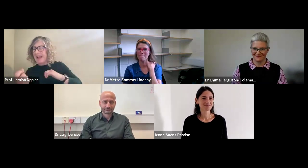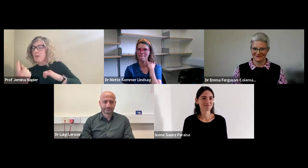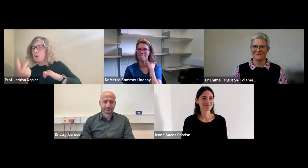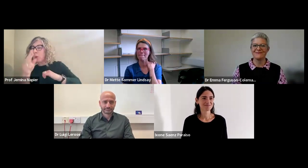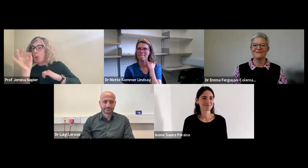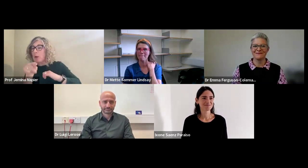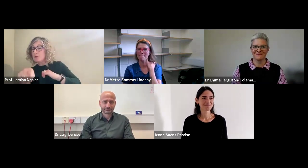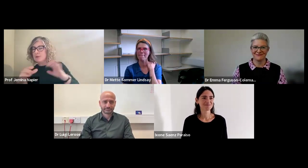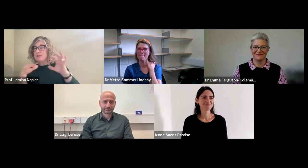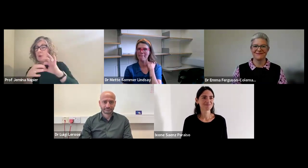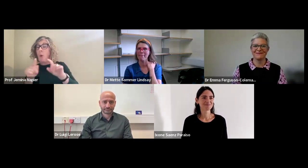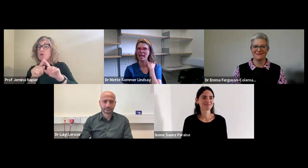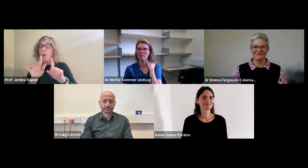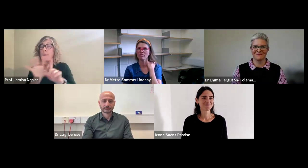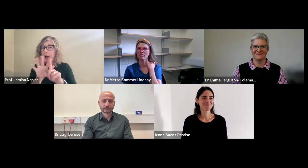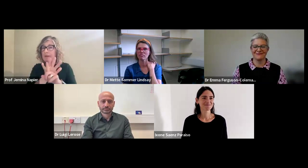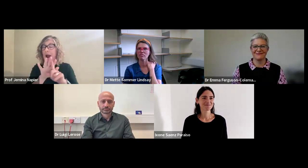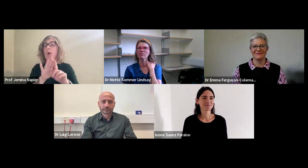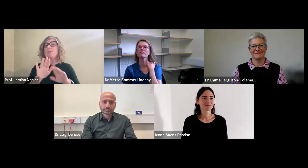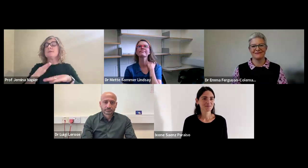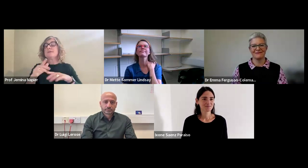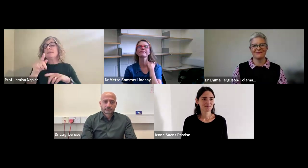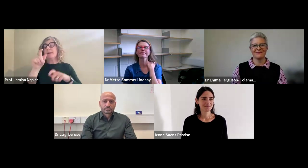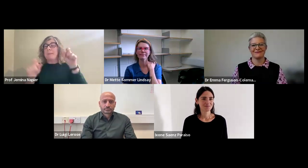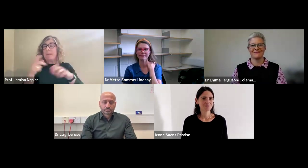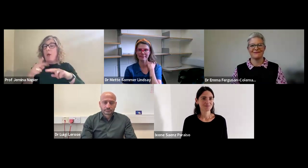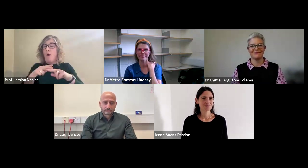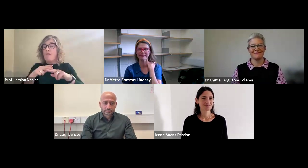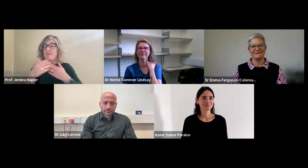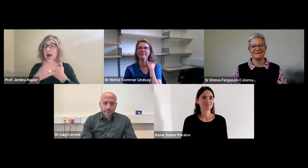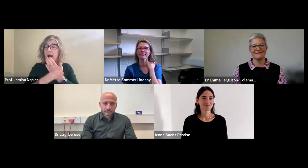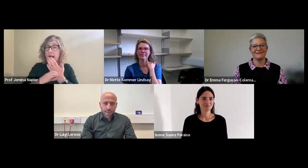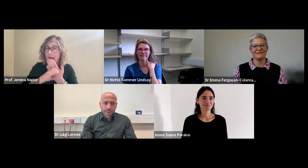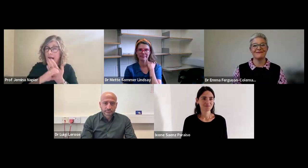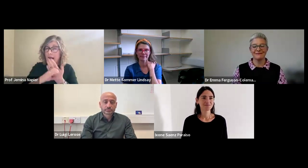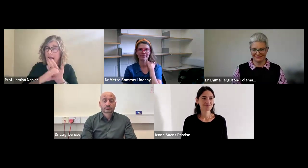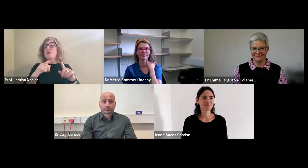doesn't it? And I can see that there are a couple of questions that link to people's backgrounds,